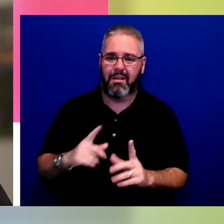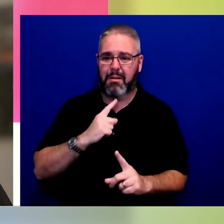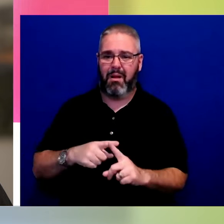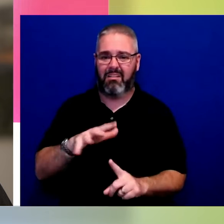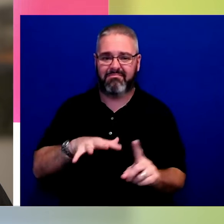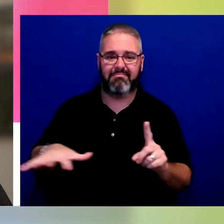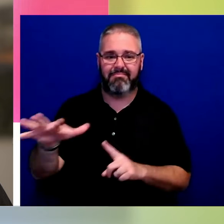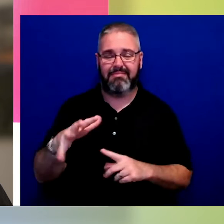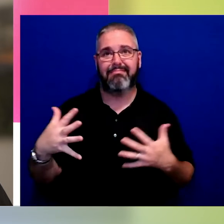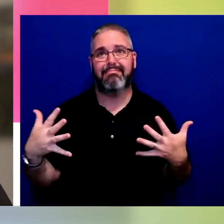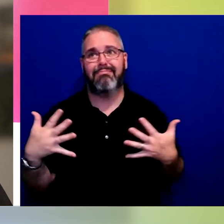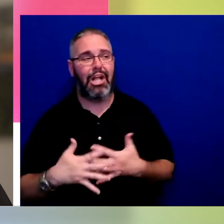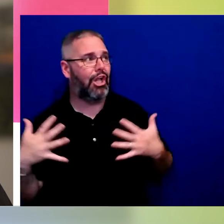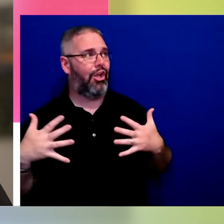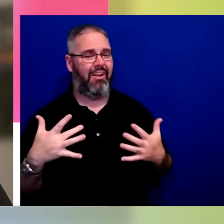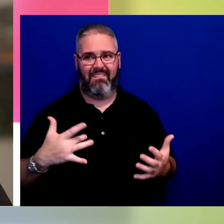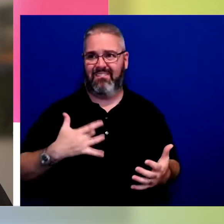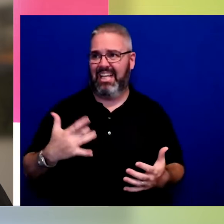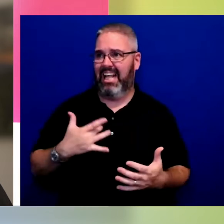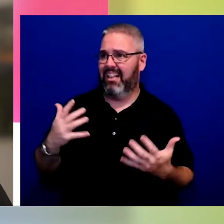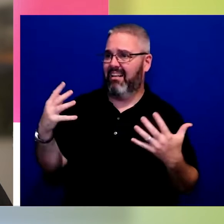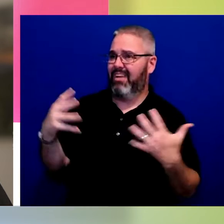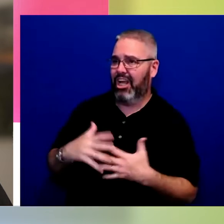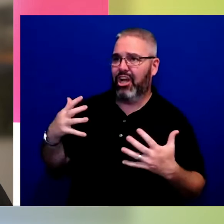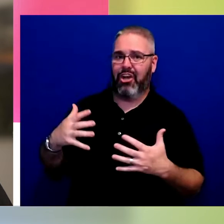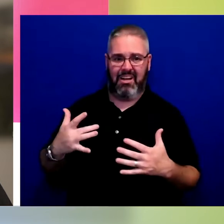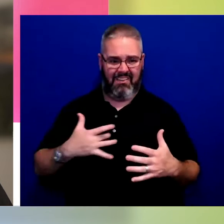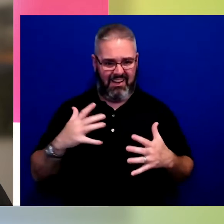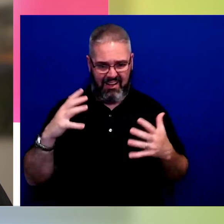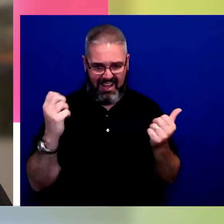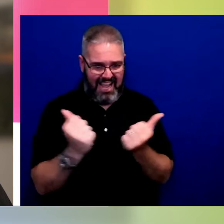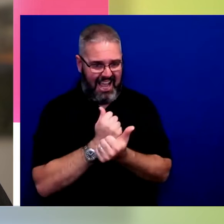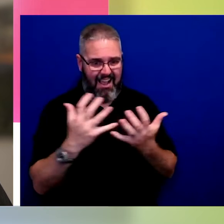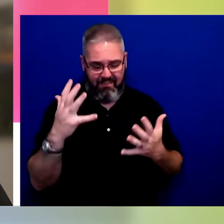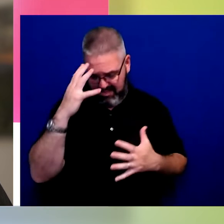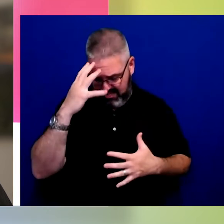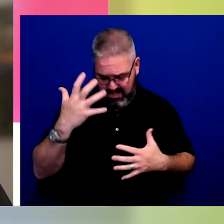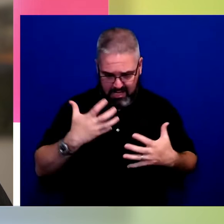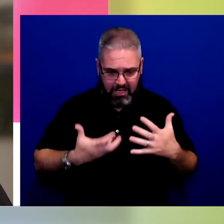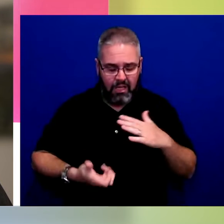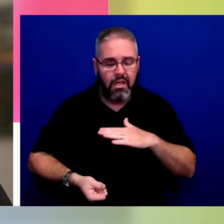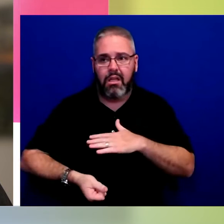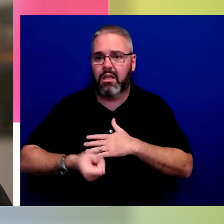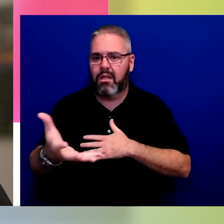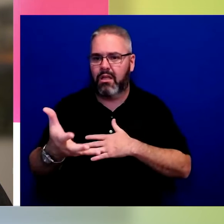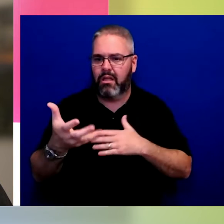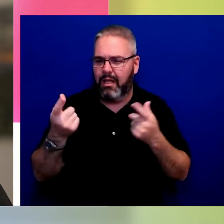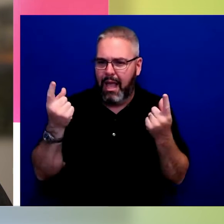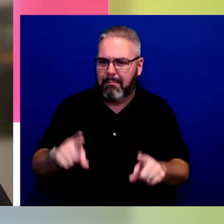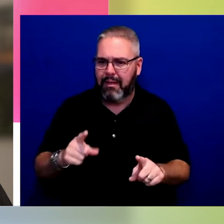Feelings appear and feelings disappear, but I'm learning that I don't have to be hostage